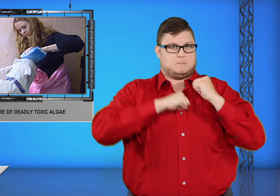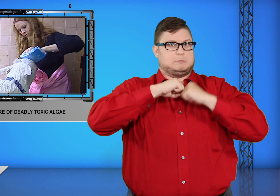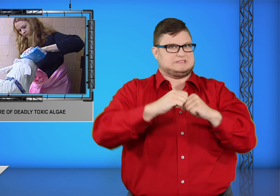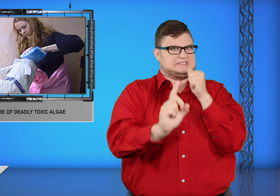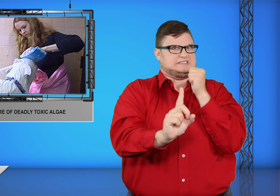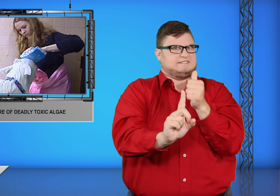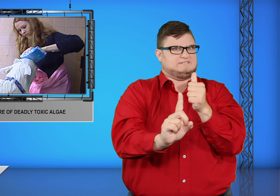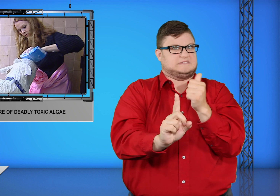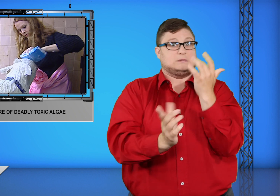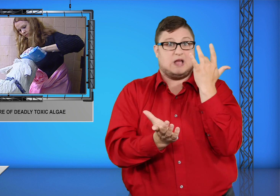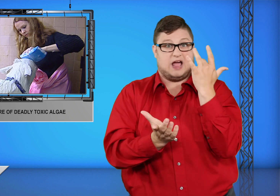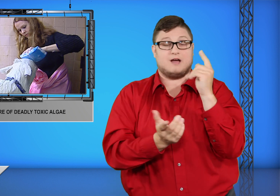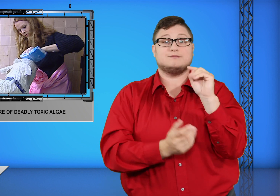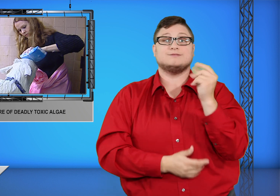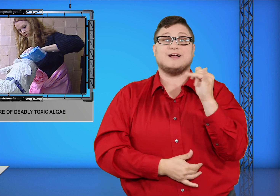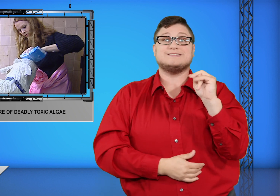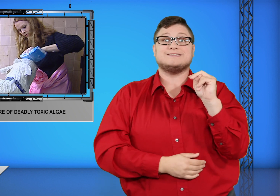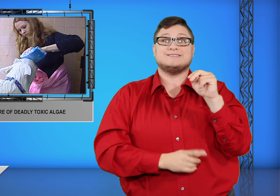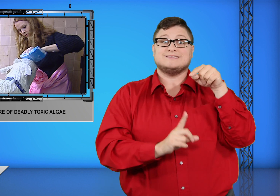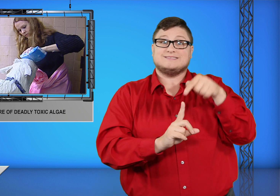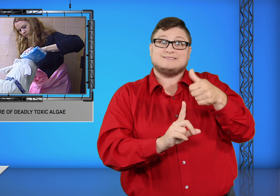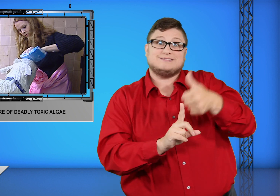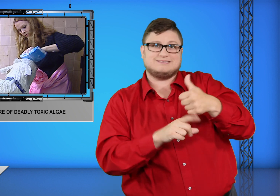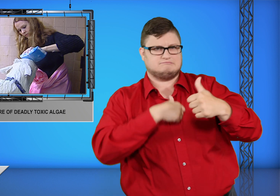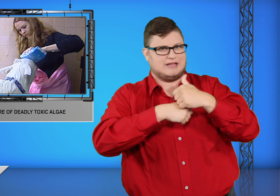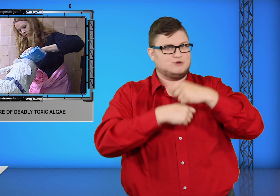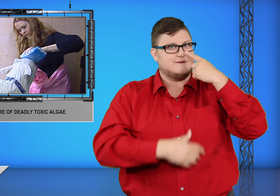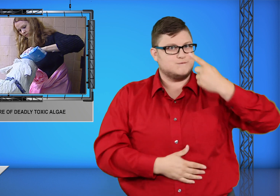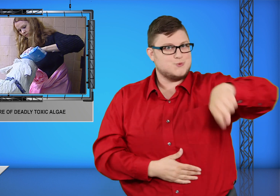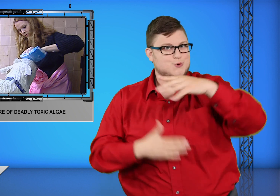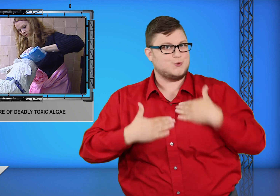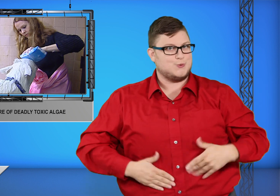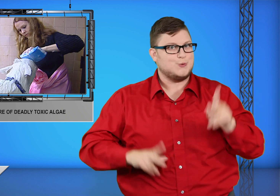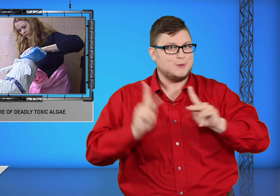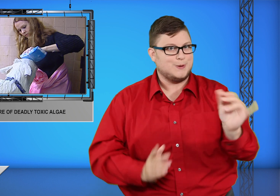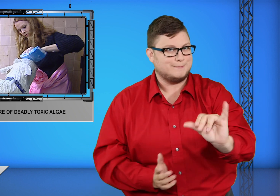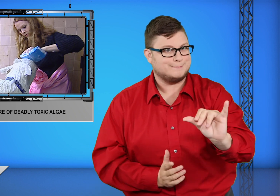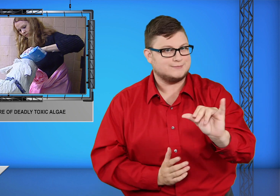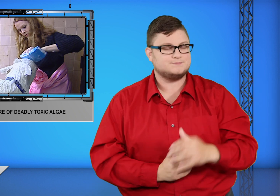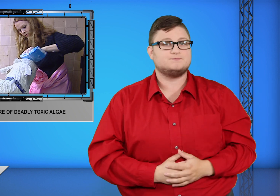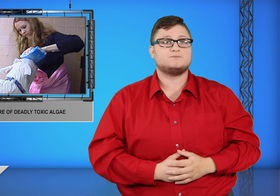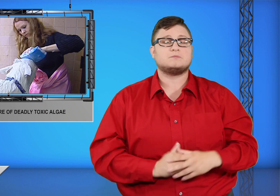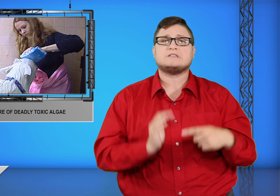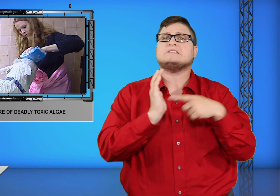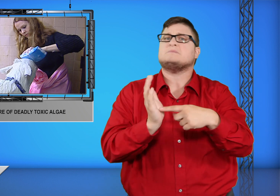water wearing gloves to protect yourself as well. The toxins are also dangerous to humans.